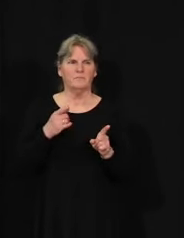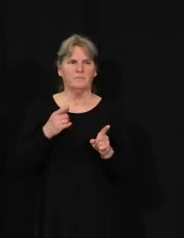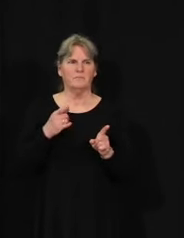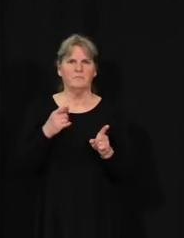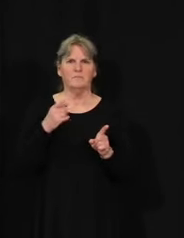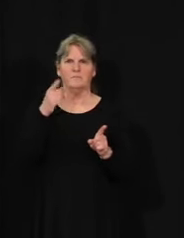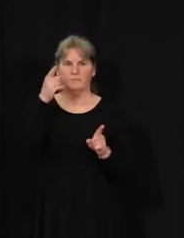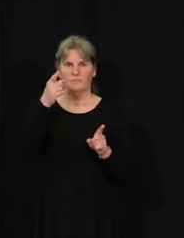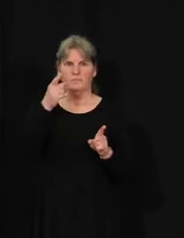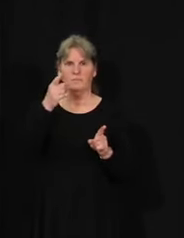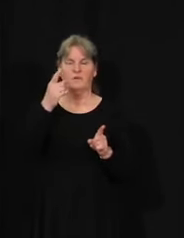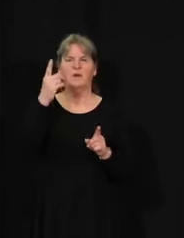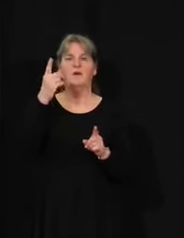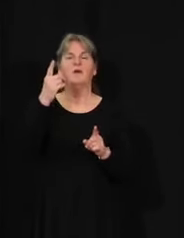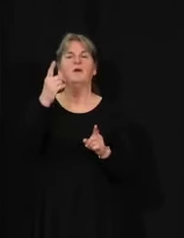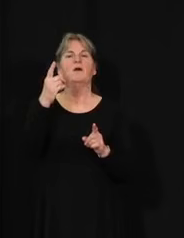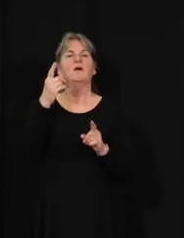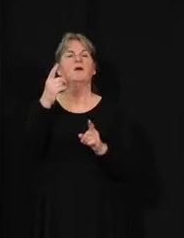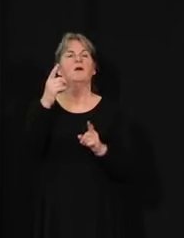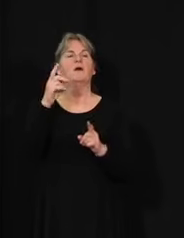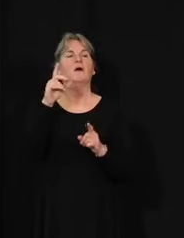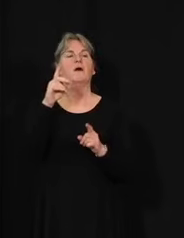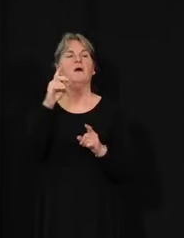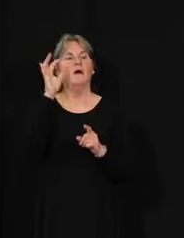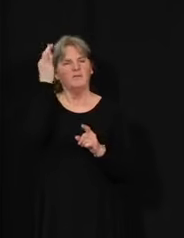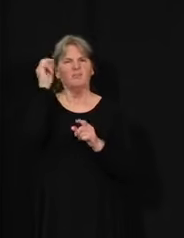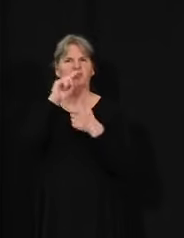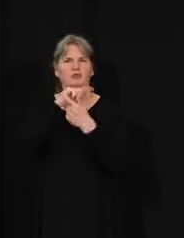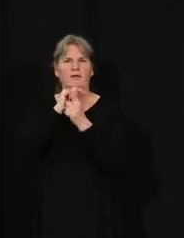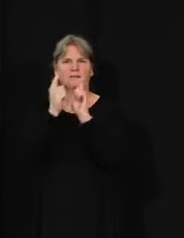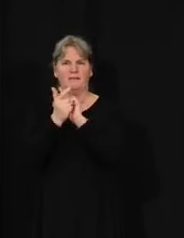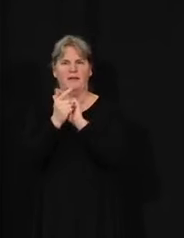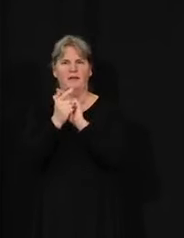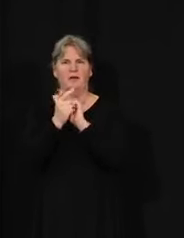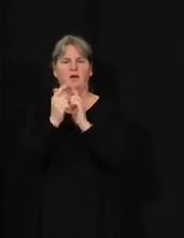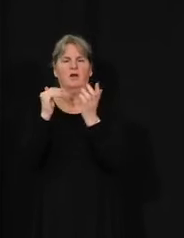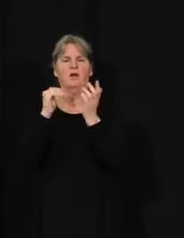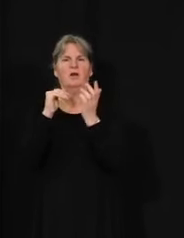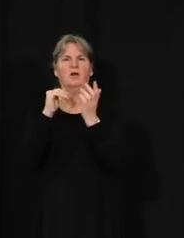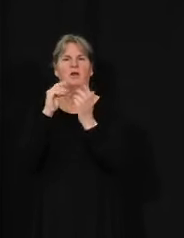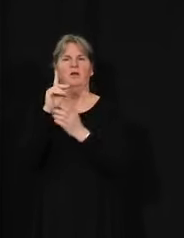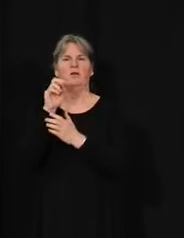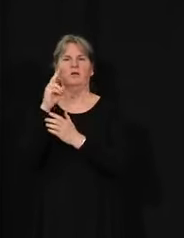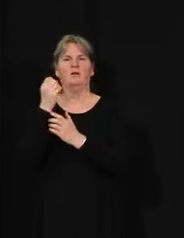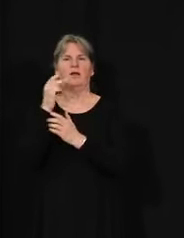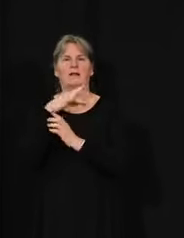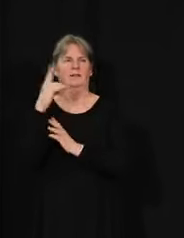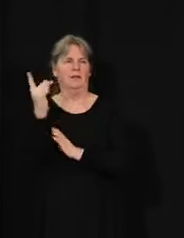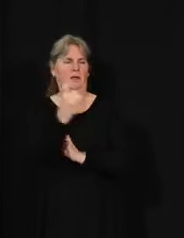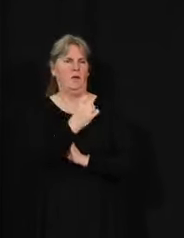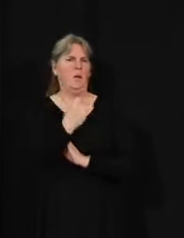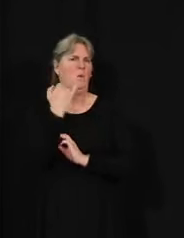So the question is for Dr Hanley. What is the situation for the